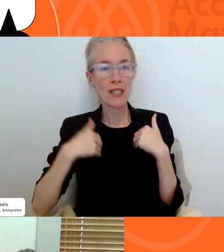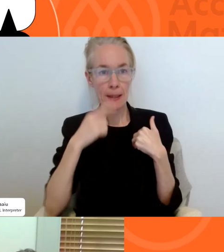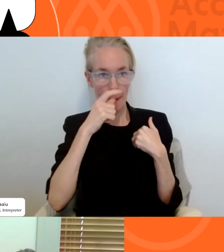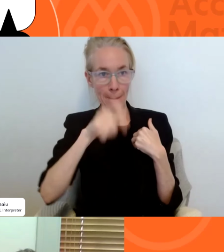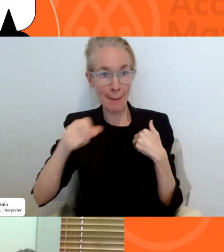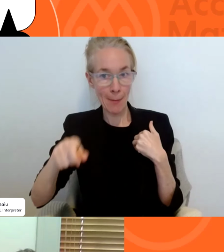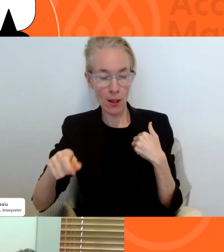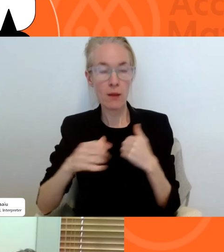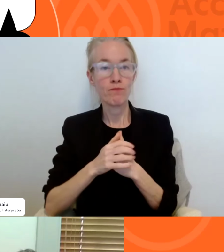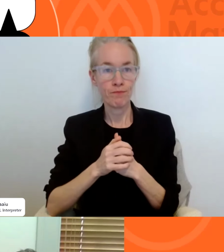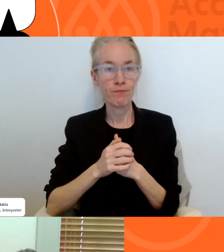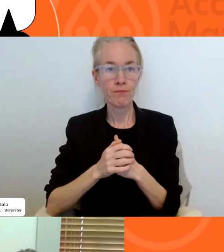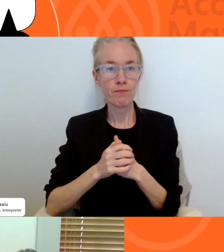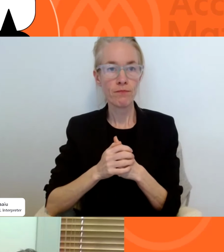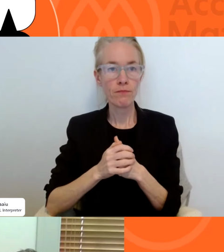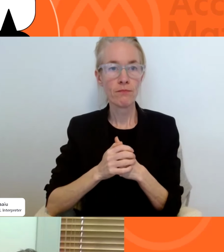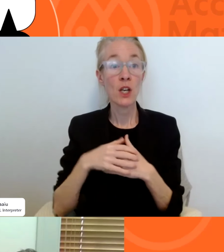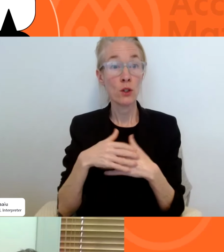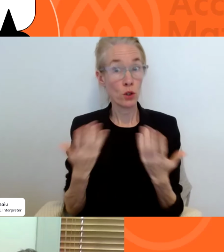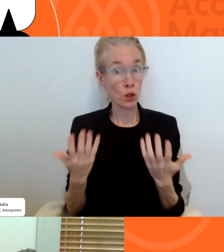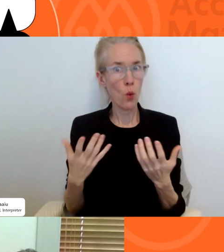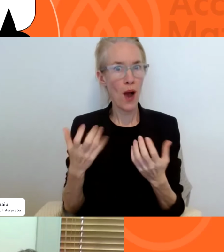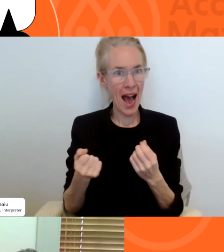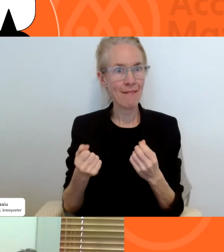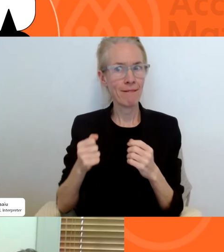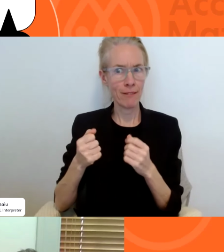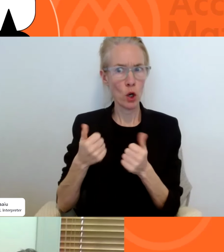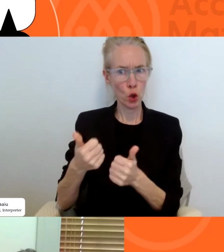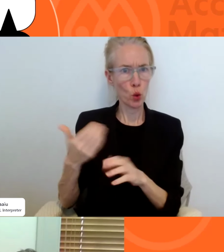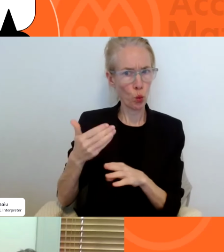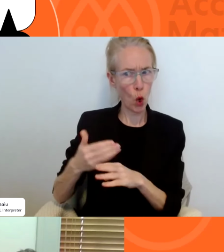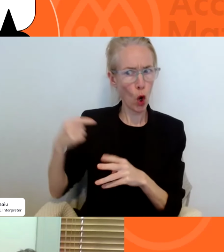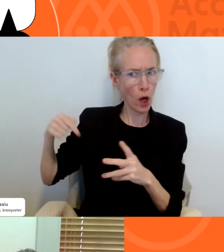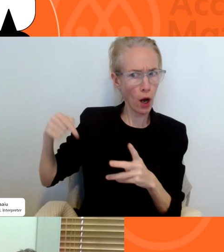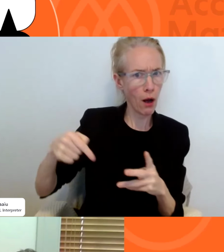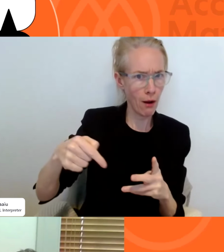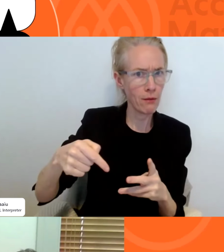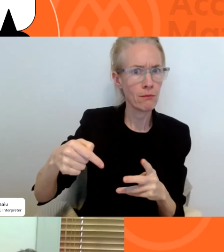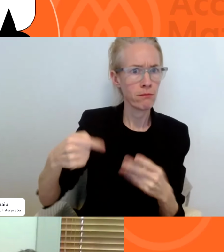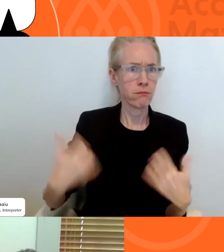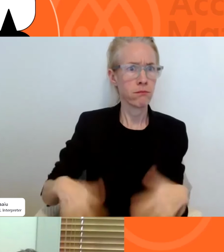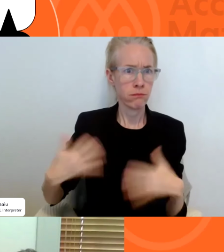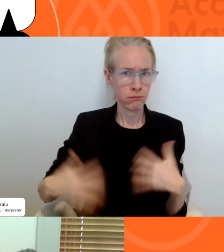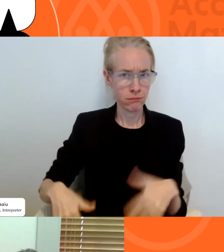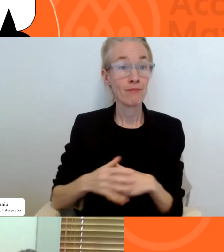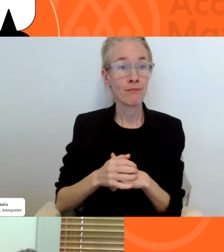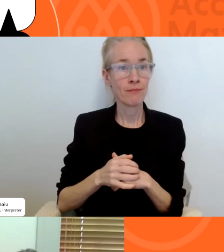communities as well. So there's a fair bit of good work that's happening out in the communities as well and we all have a part